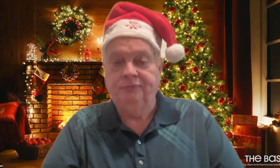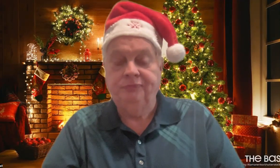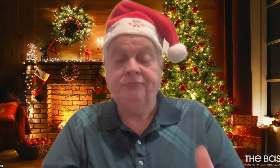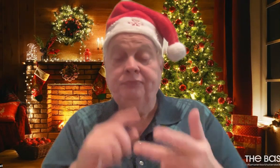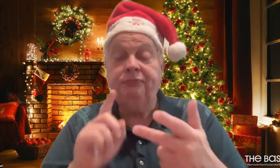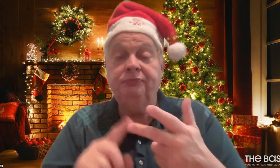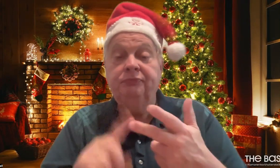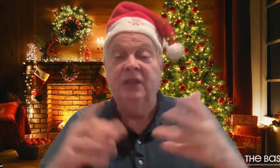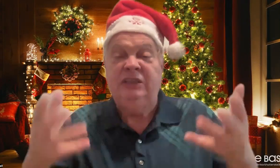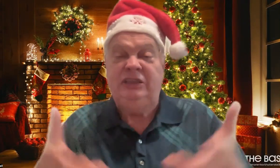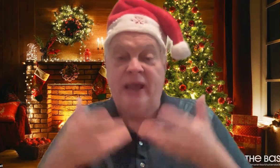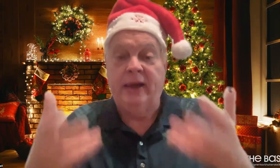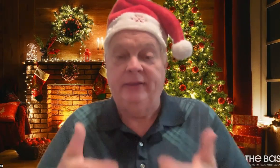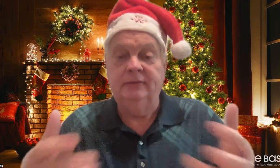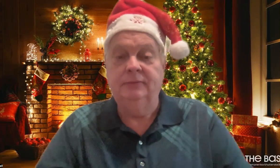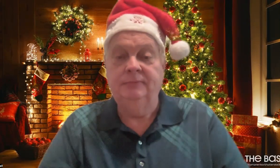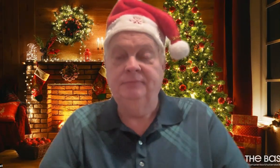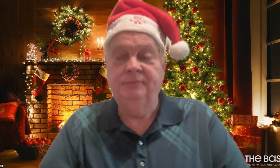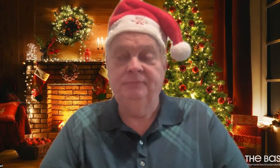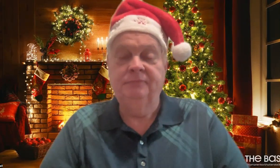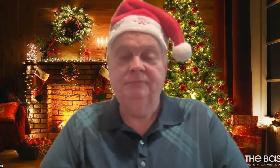We will also have salad.